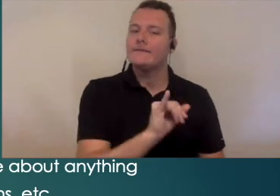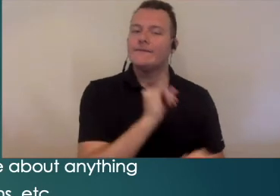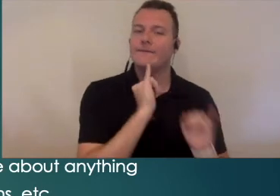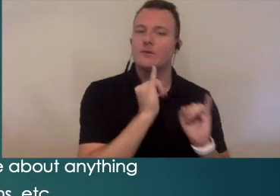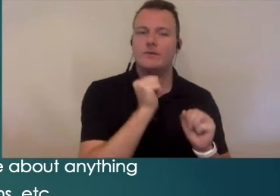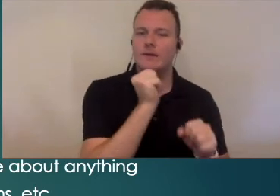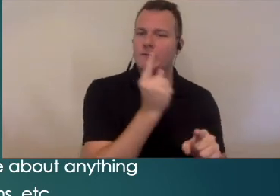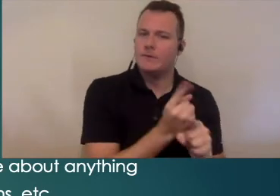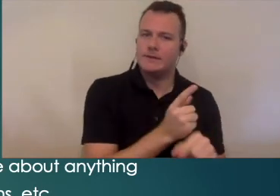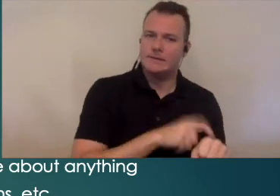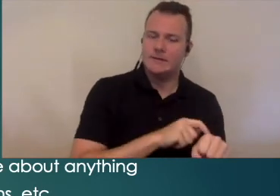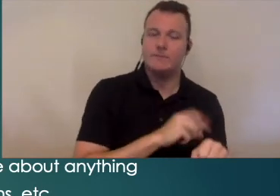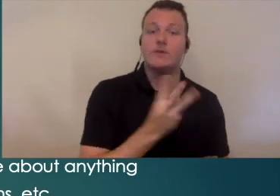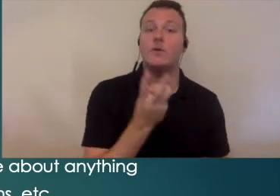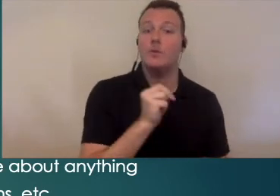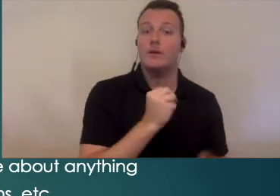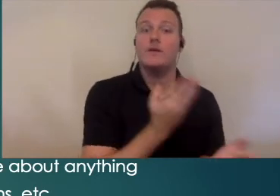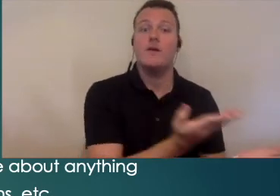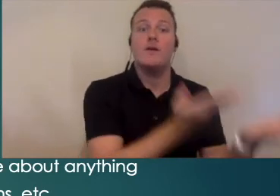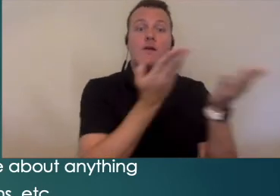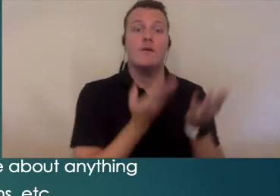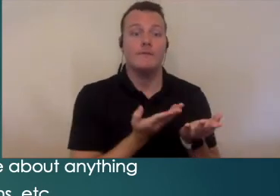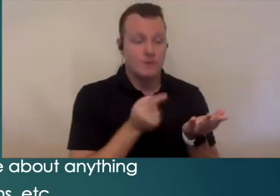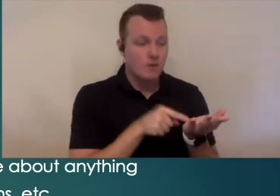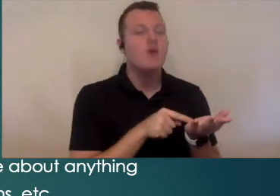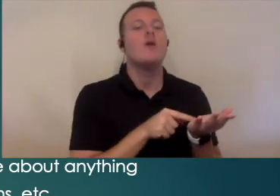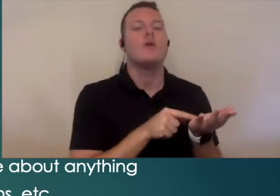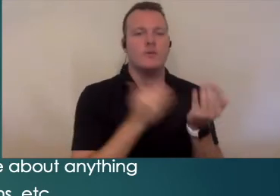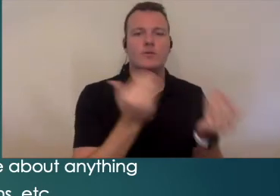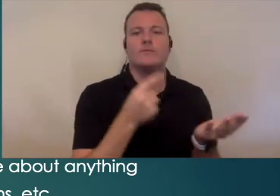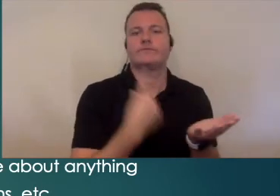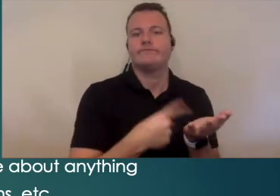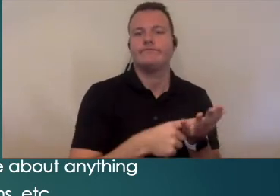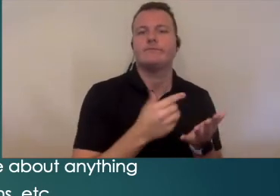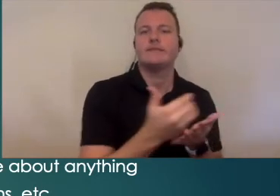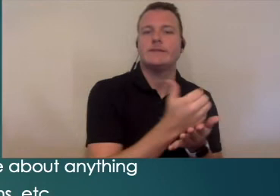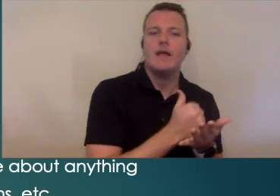do that. Once you're offered the position, is the time to do that, so if you have